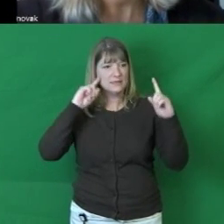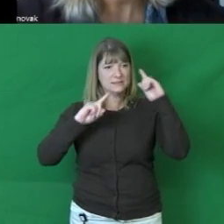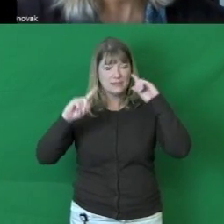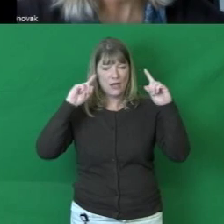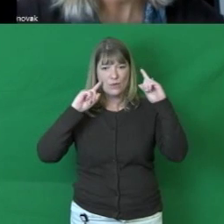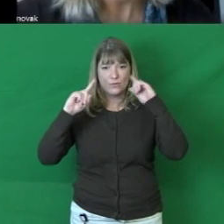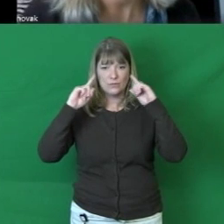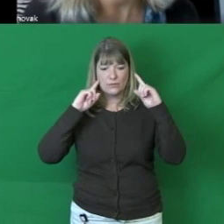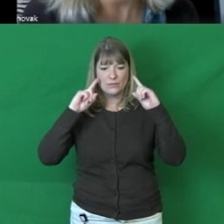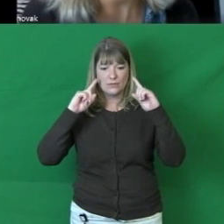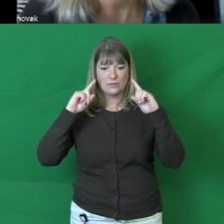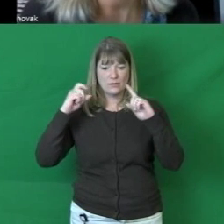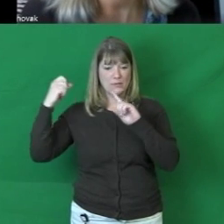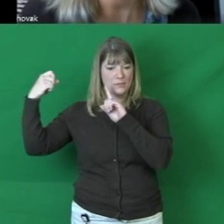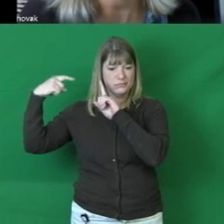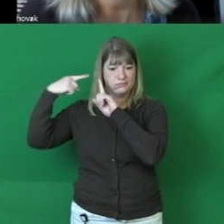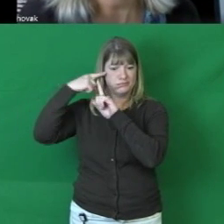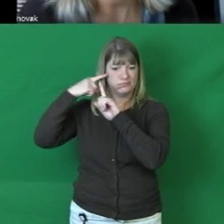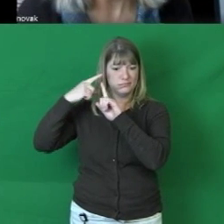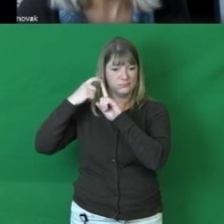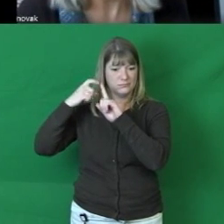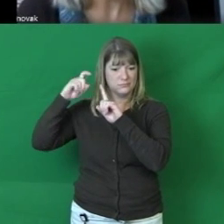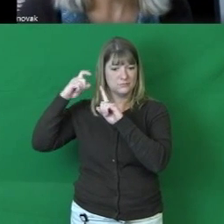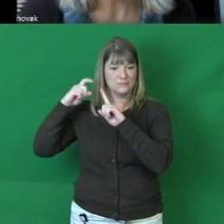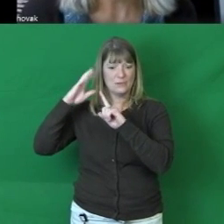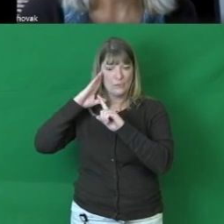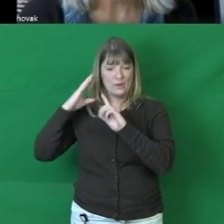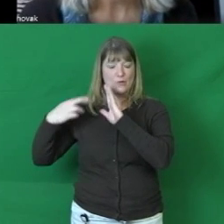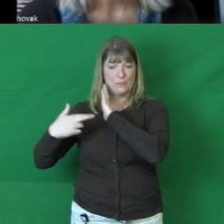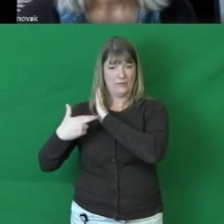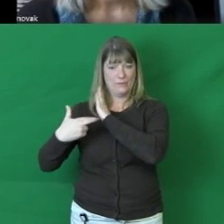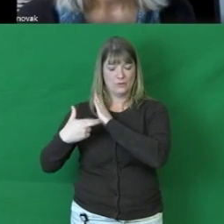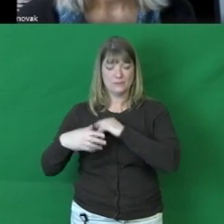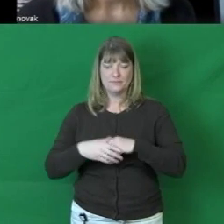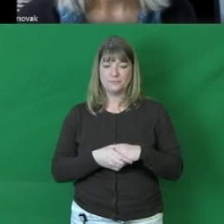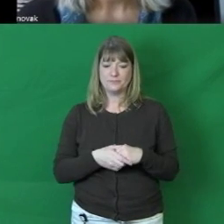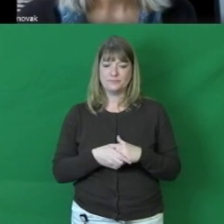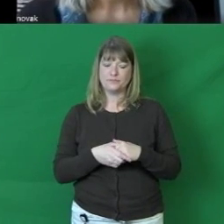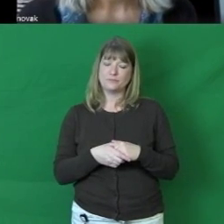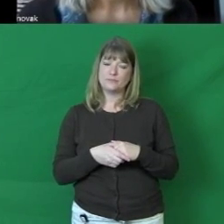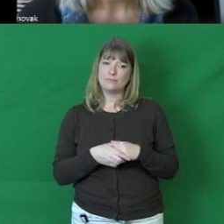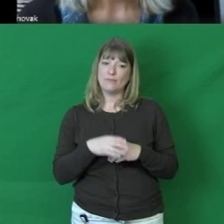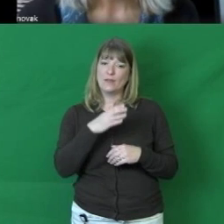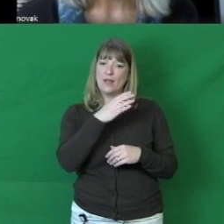the sound going through the amplifier is reinforcing.